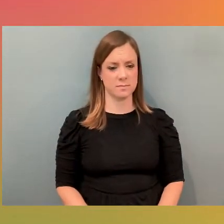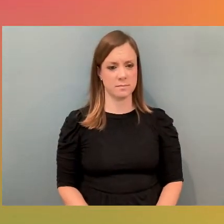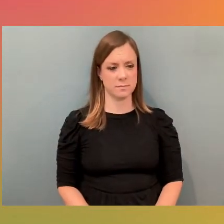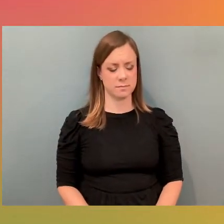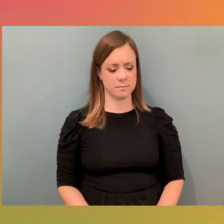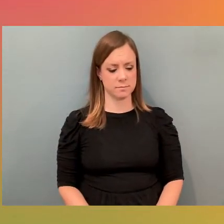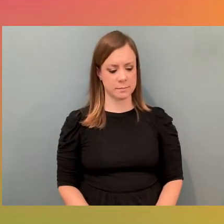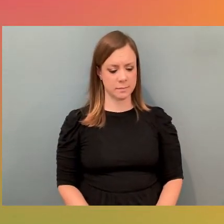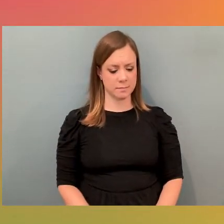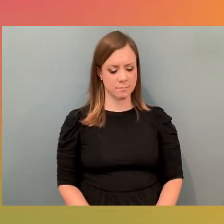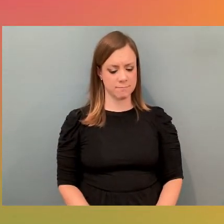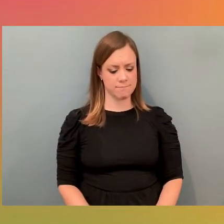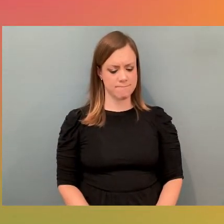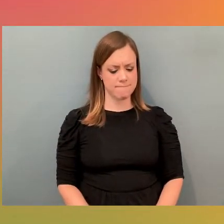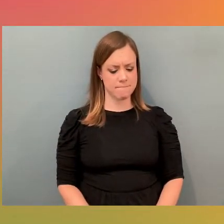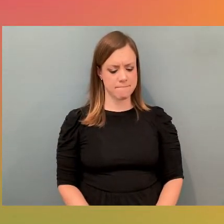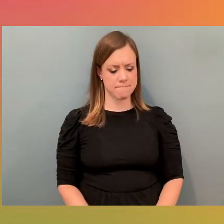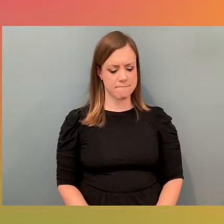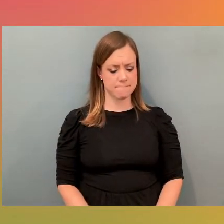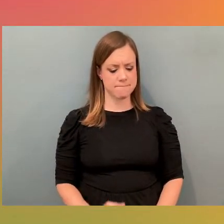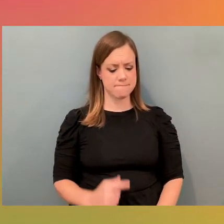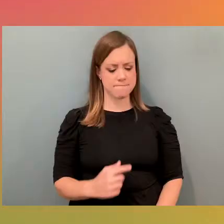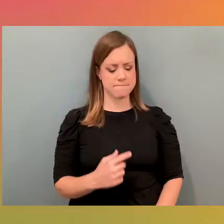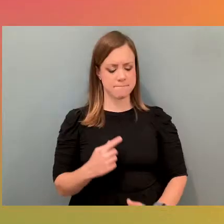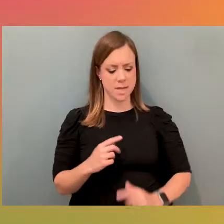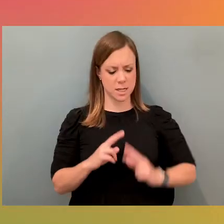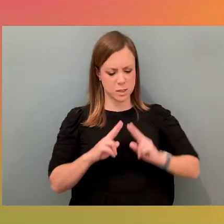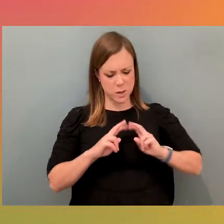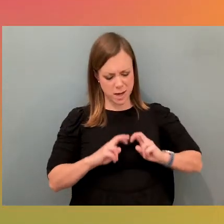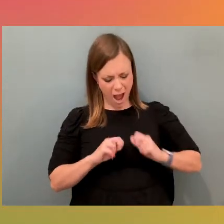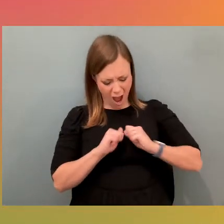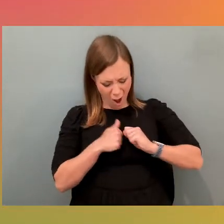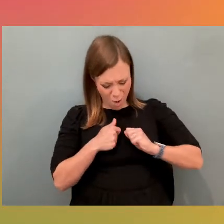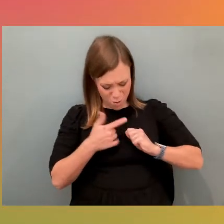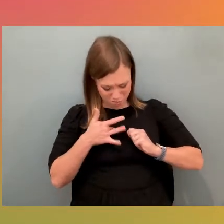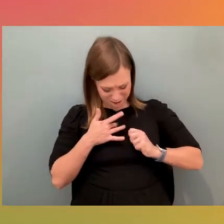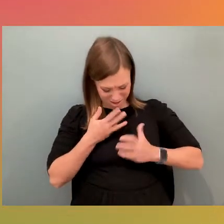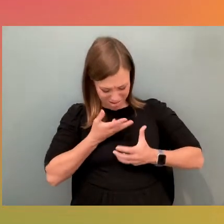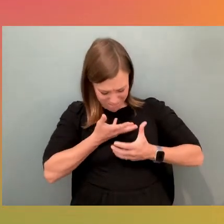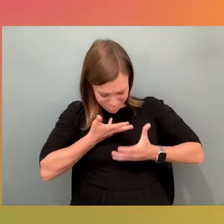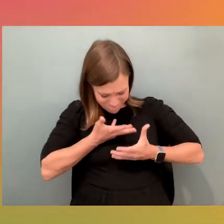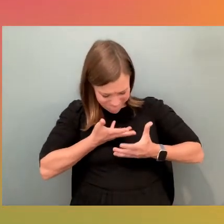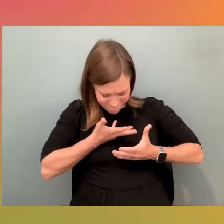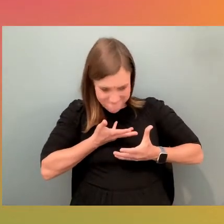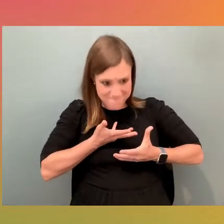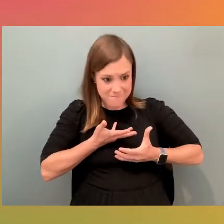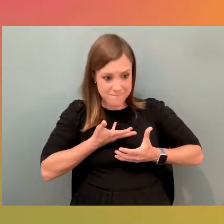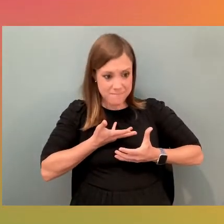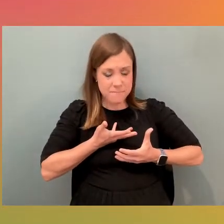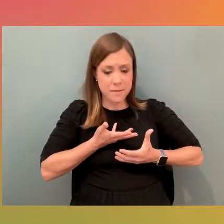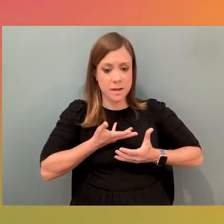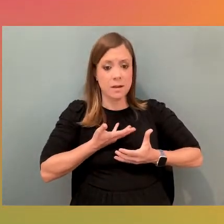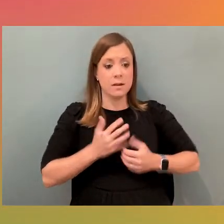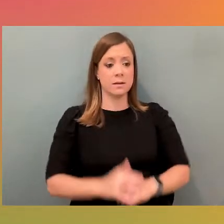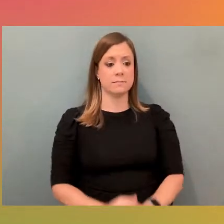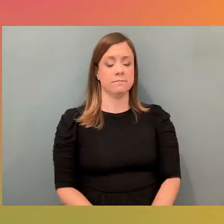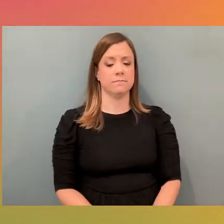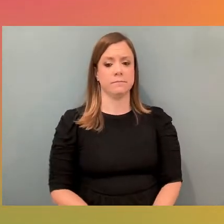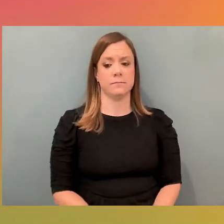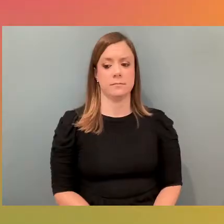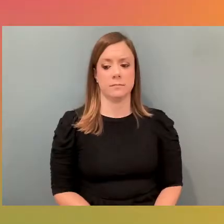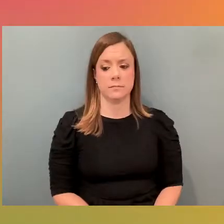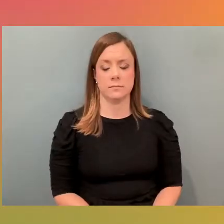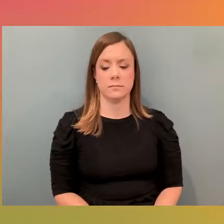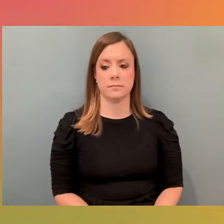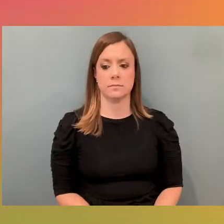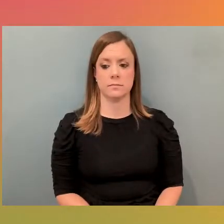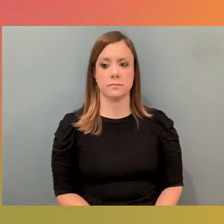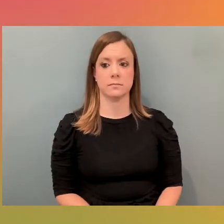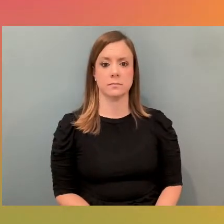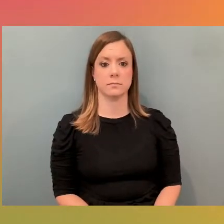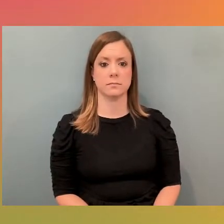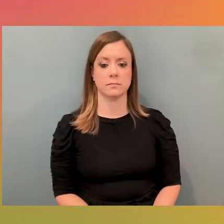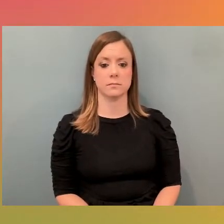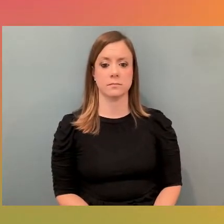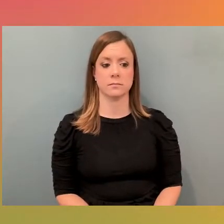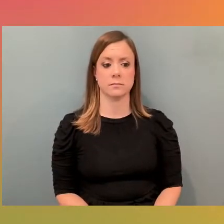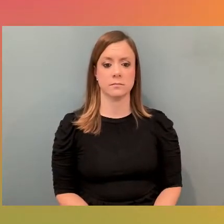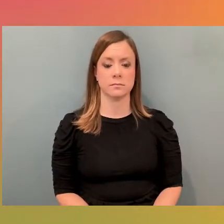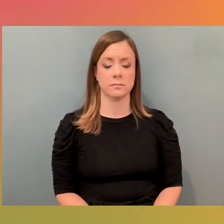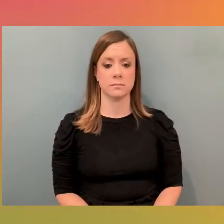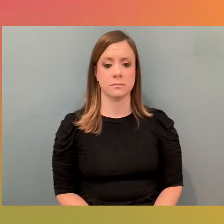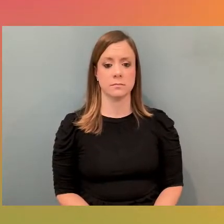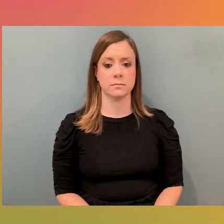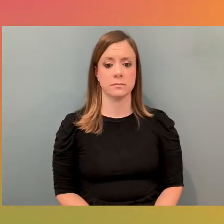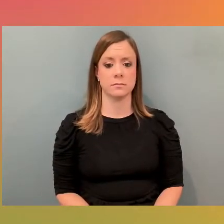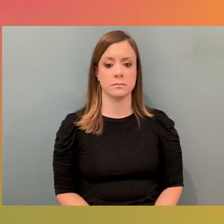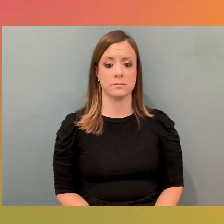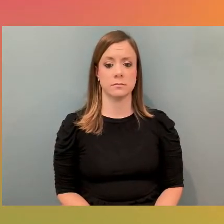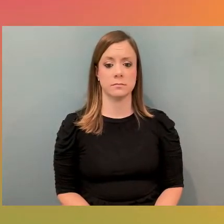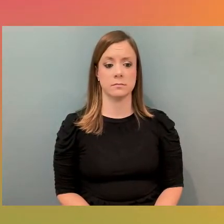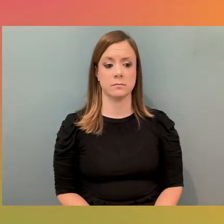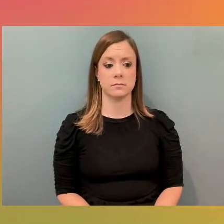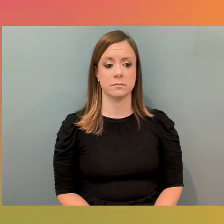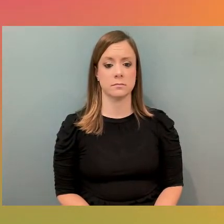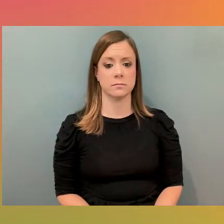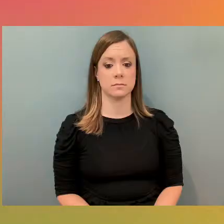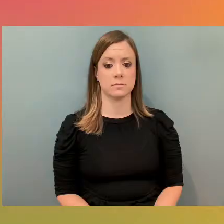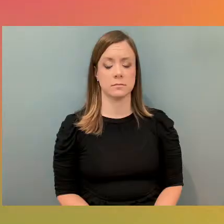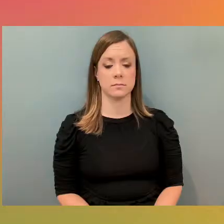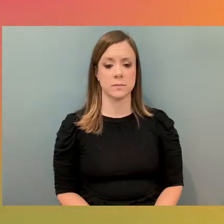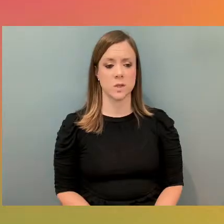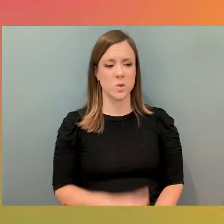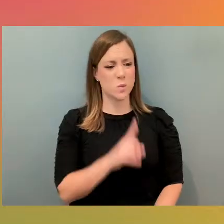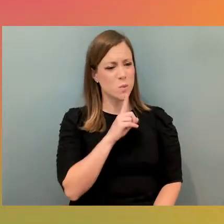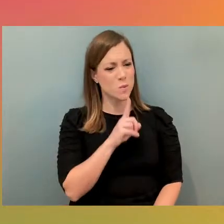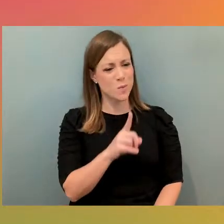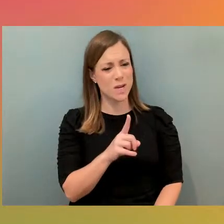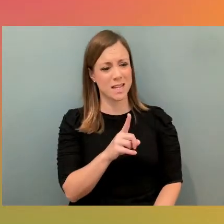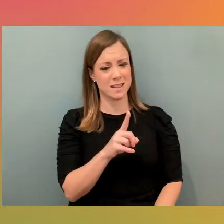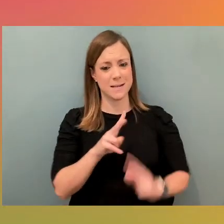AND CHECK IN WITH YOU.